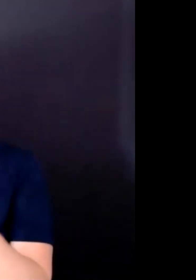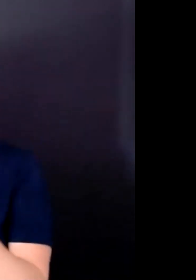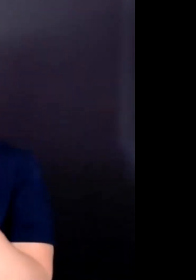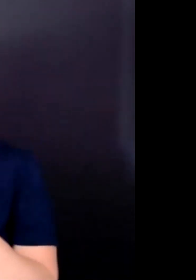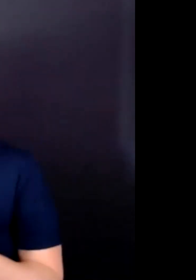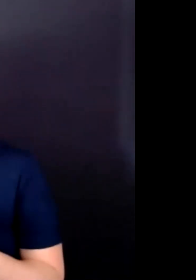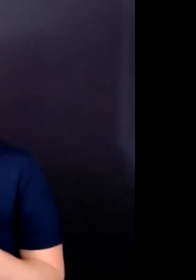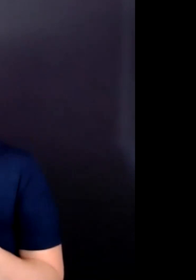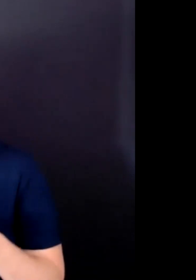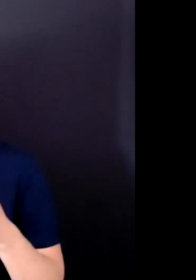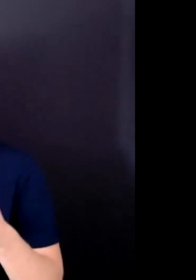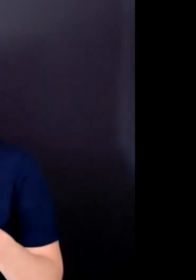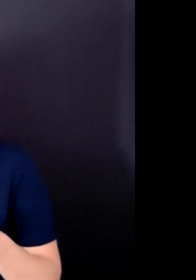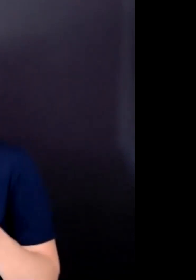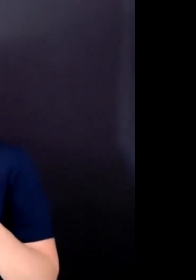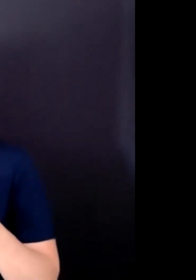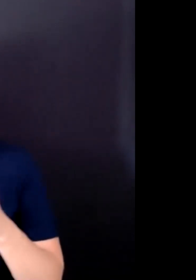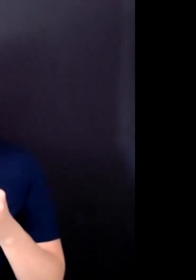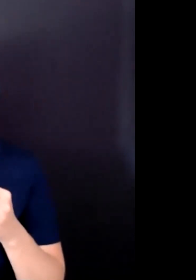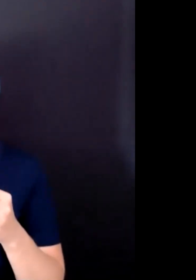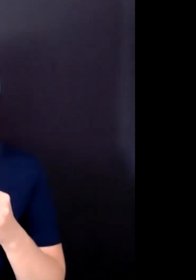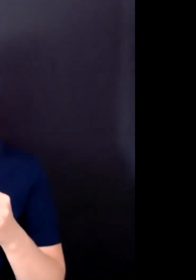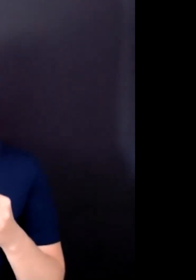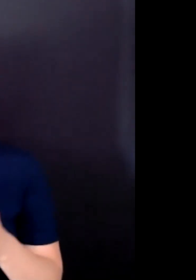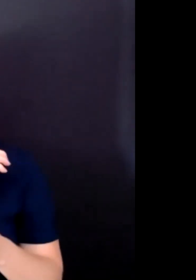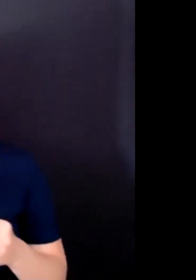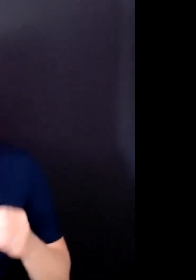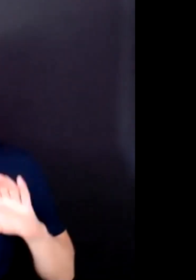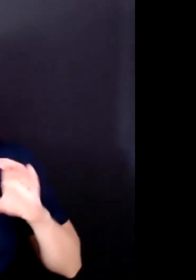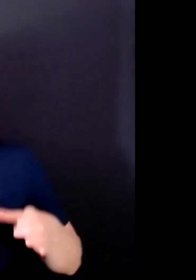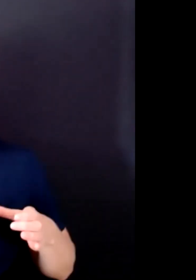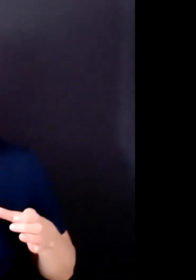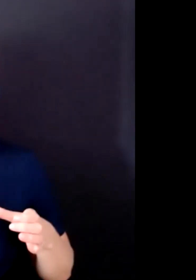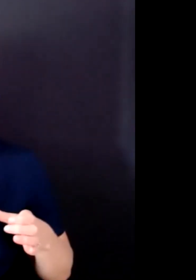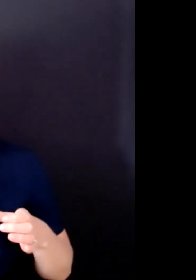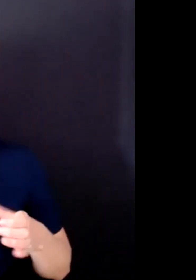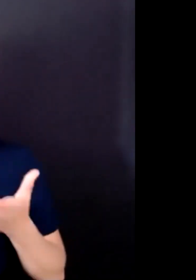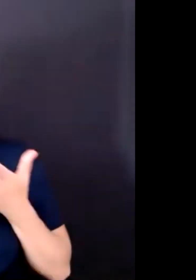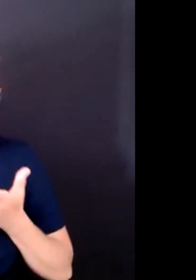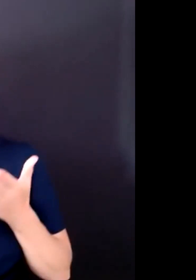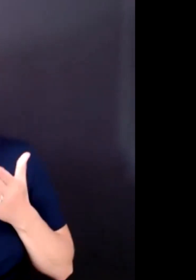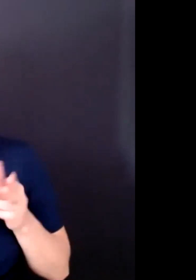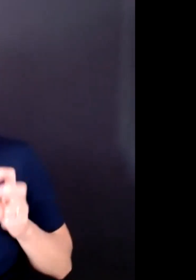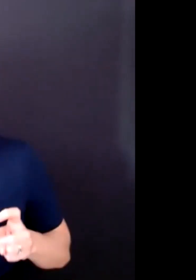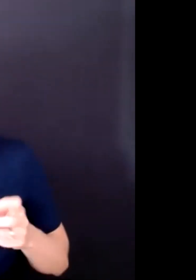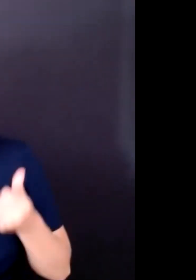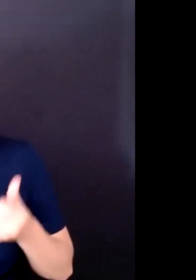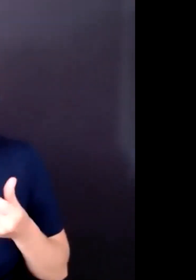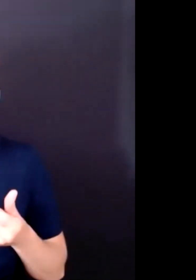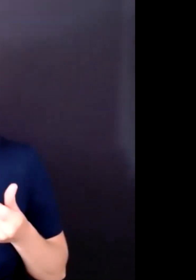applications. We have a committee that looks closely at all of them when they choose which individual cities and towns will be